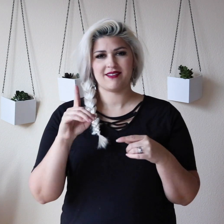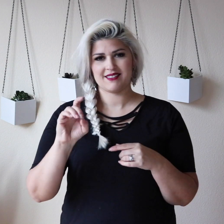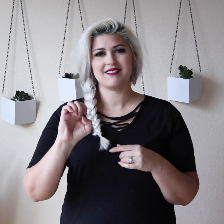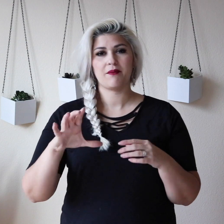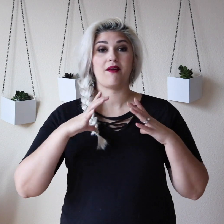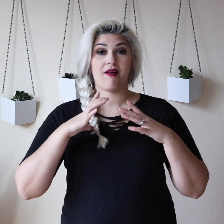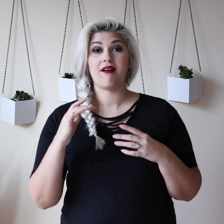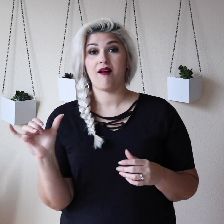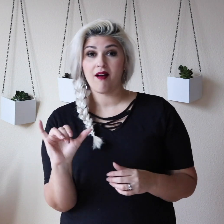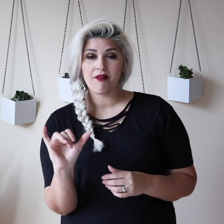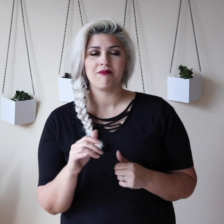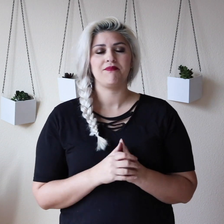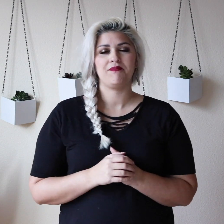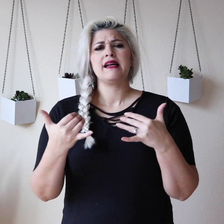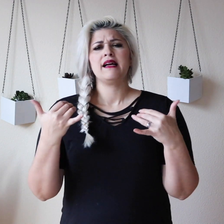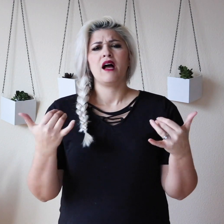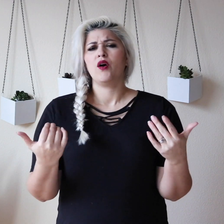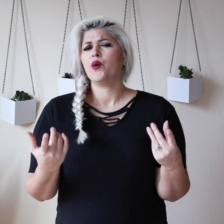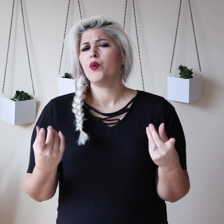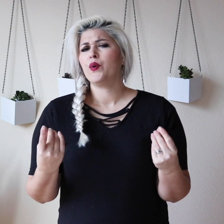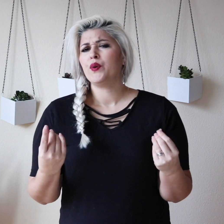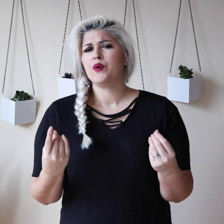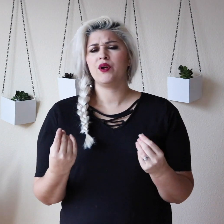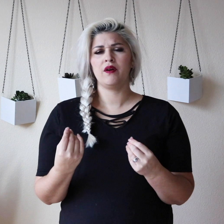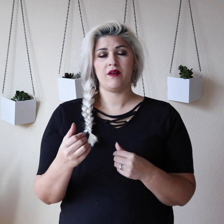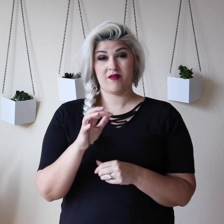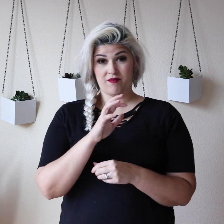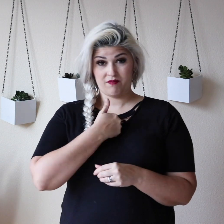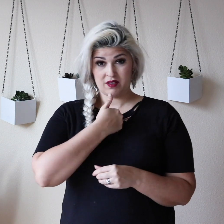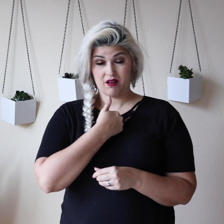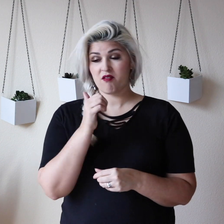We had December holidays also. Now, what you gonna do?